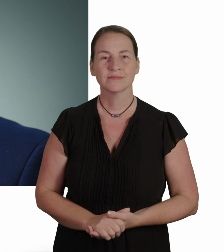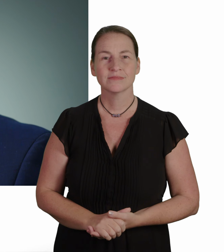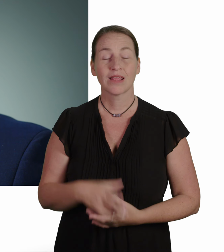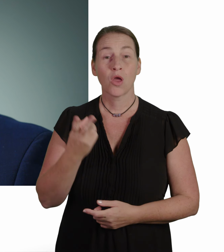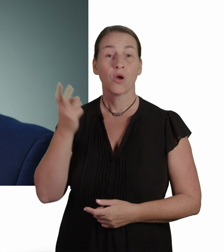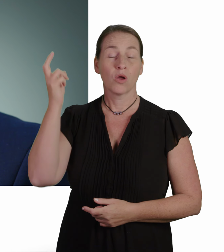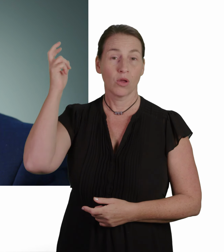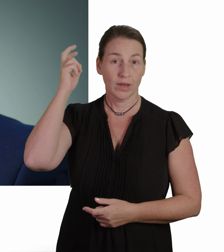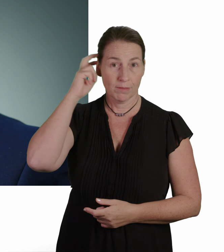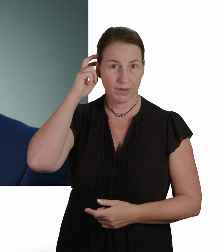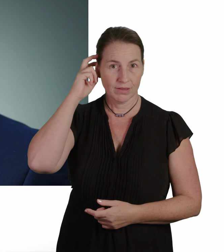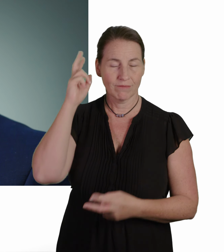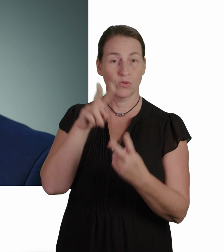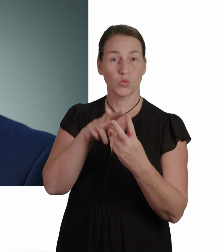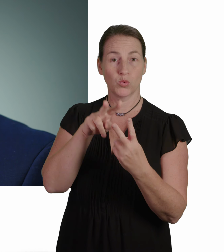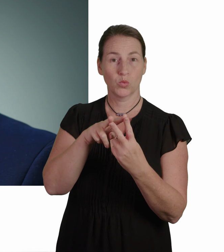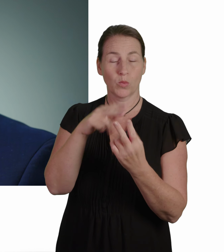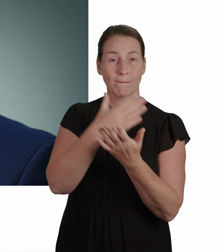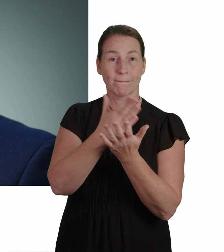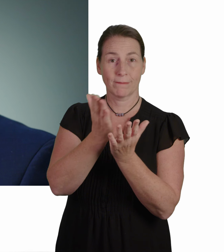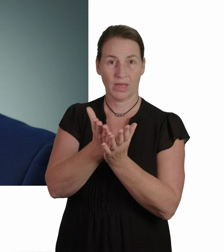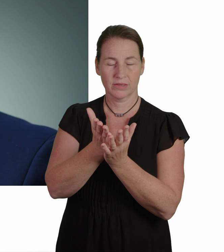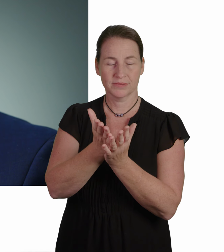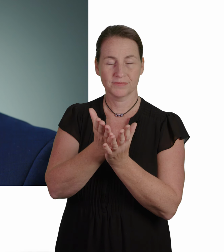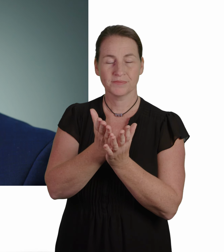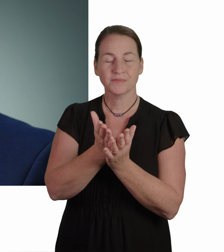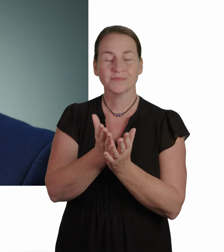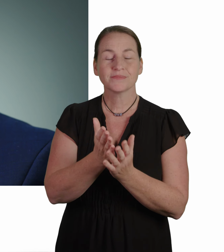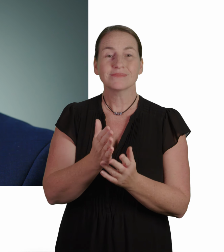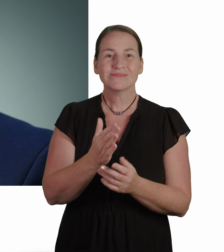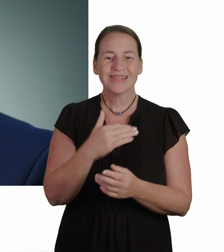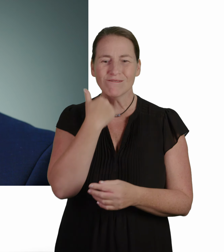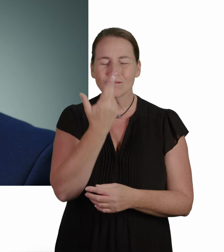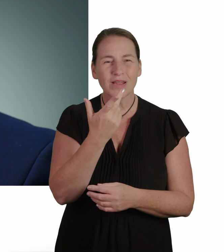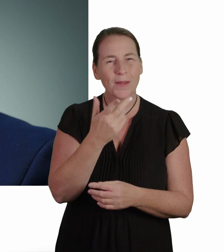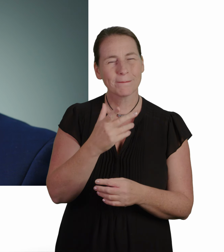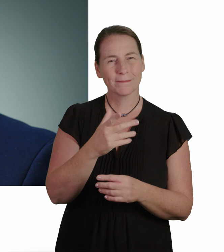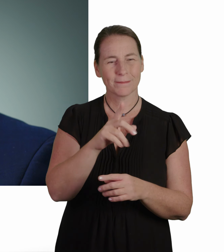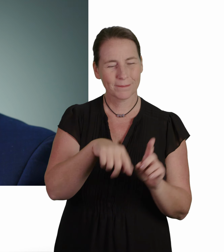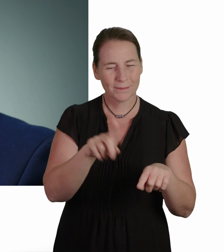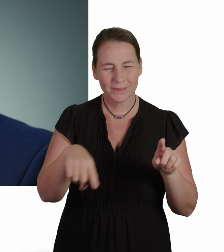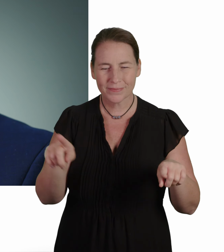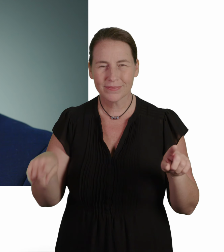So broadly speaking, a cochlear implant will consist of two main parts, and each different model will look slightly different.